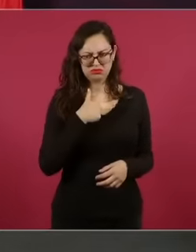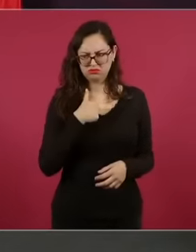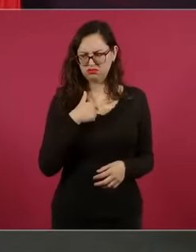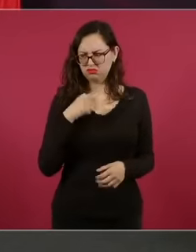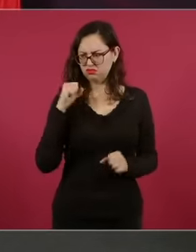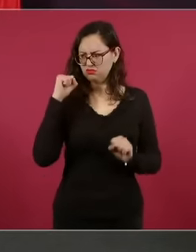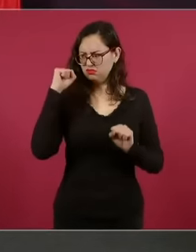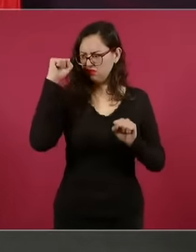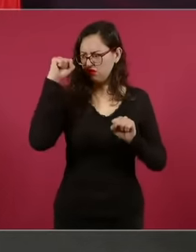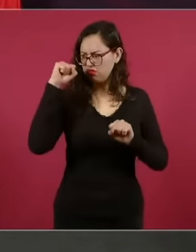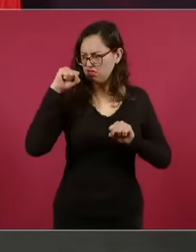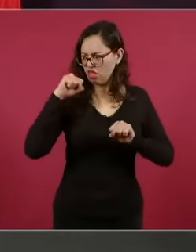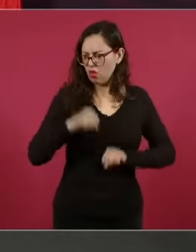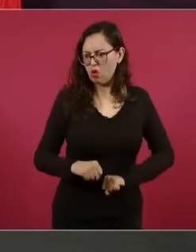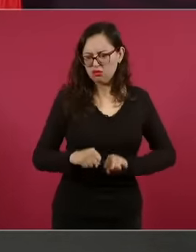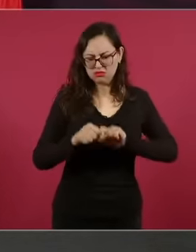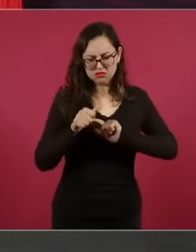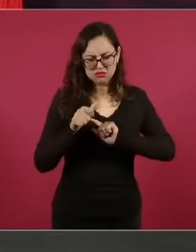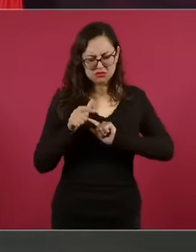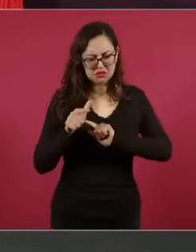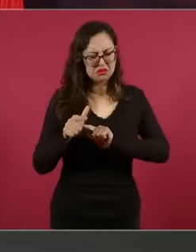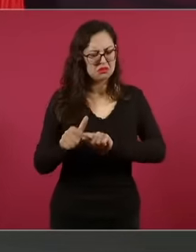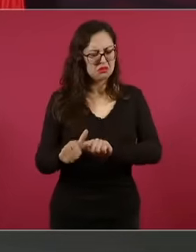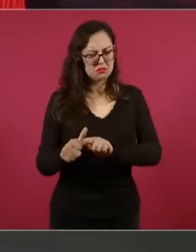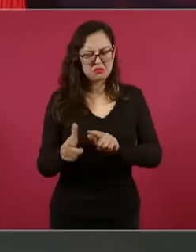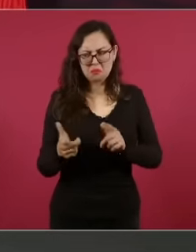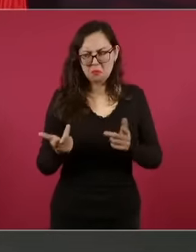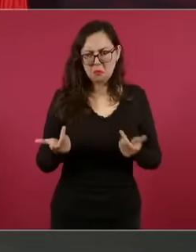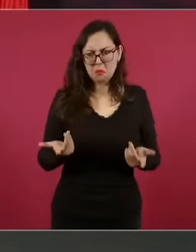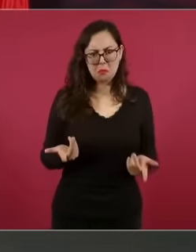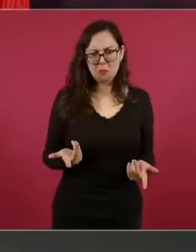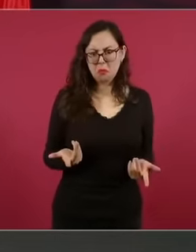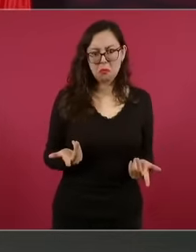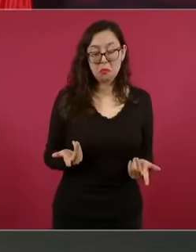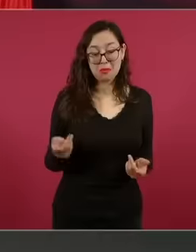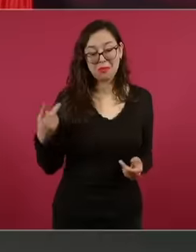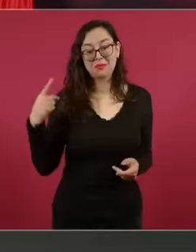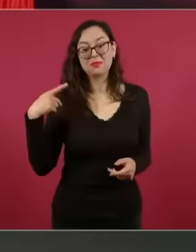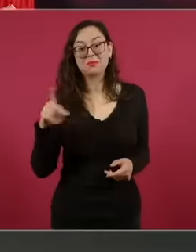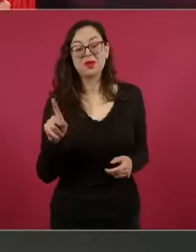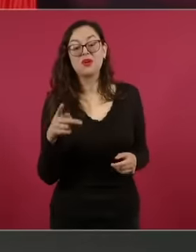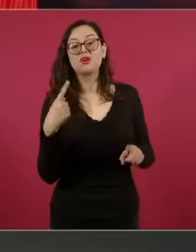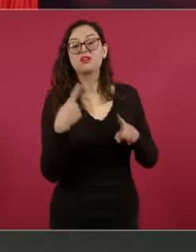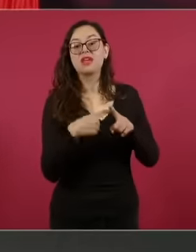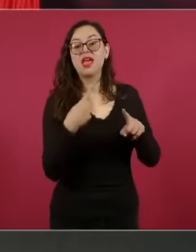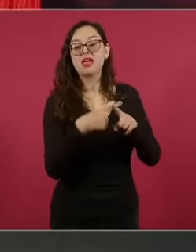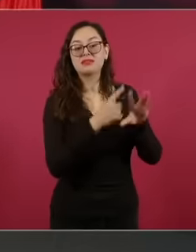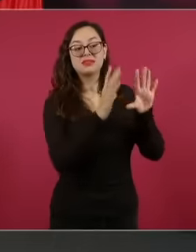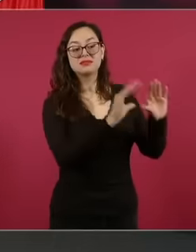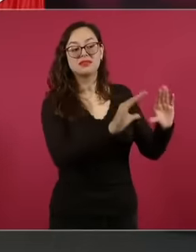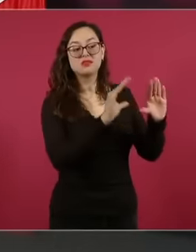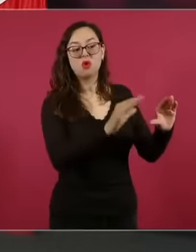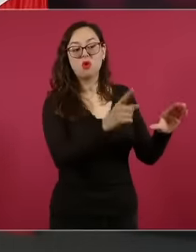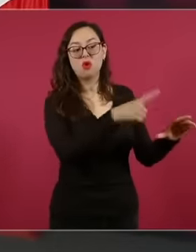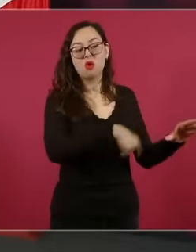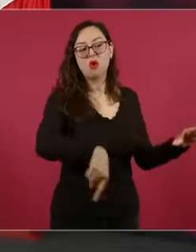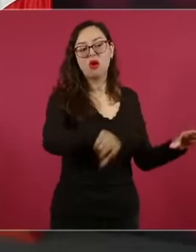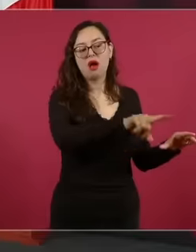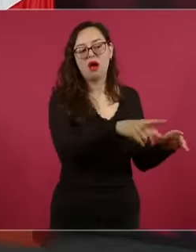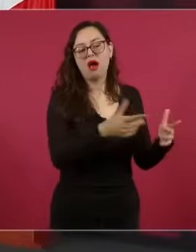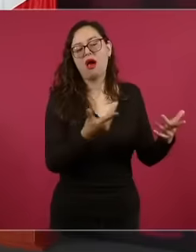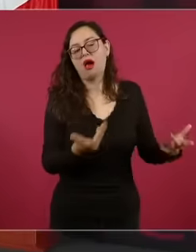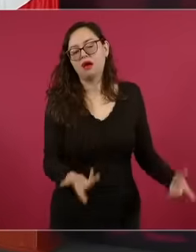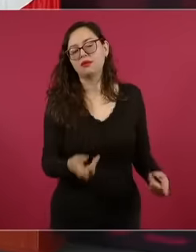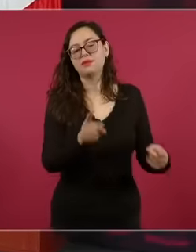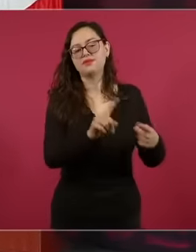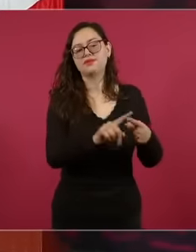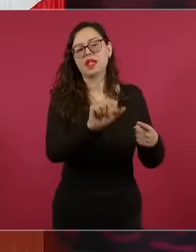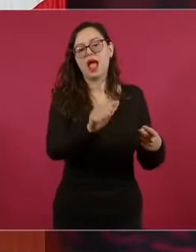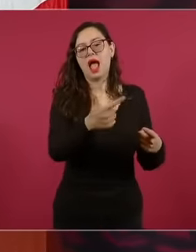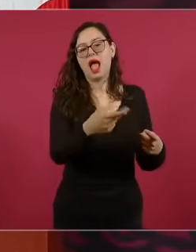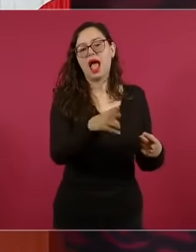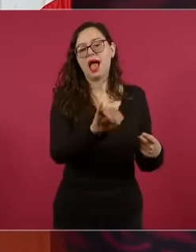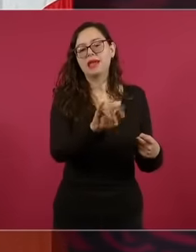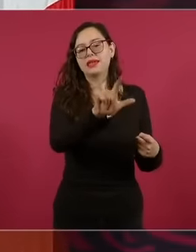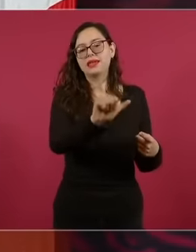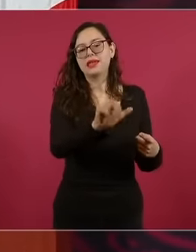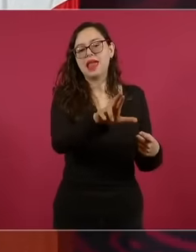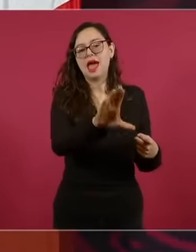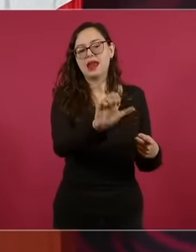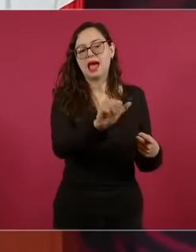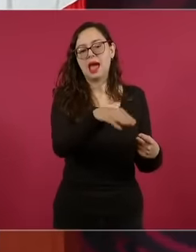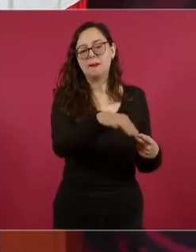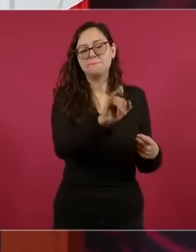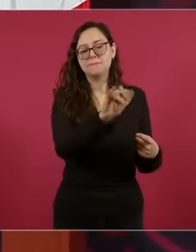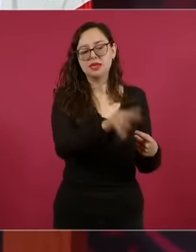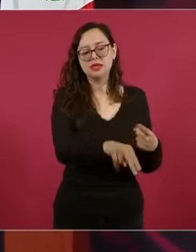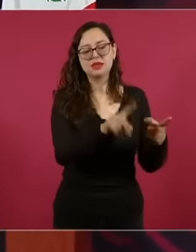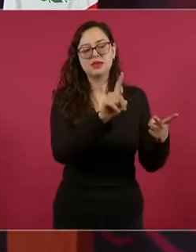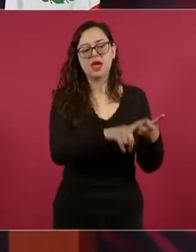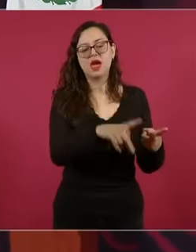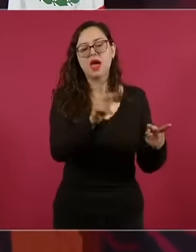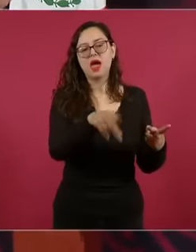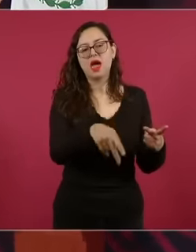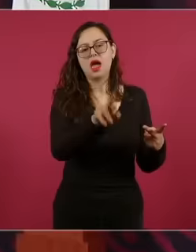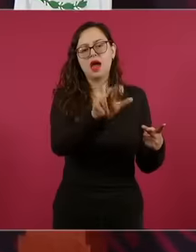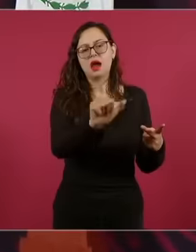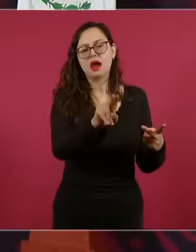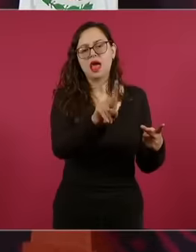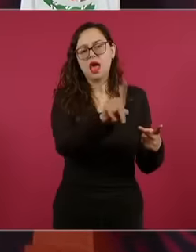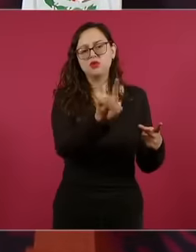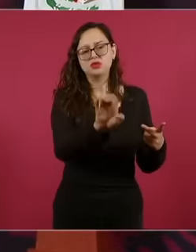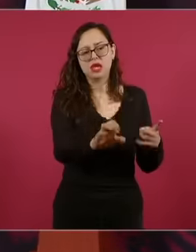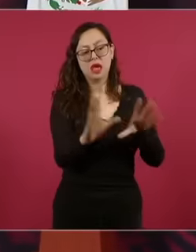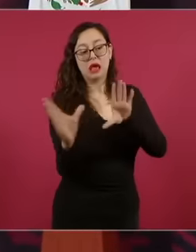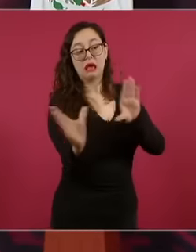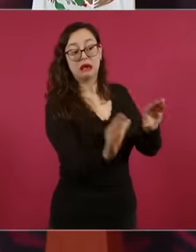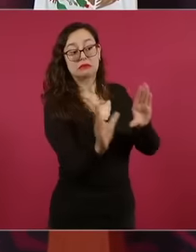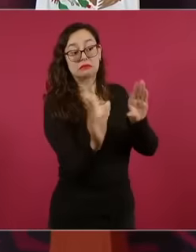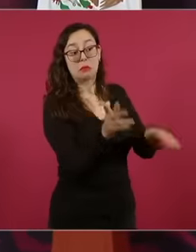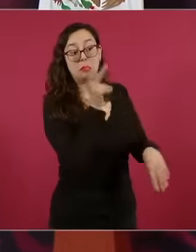and without intellectual rigor with a lot of dishonesty because dictator what